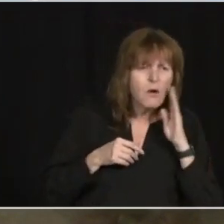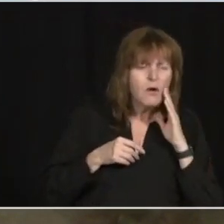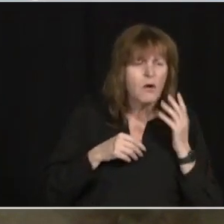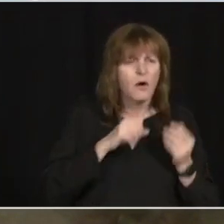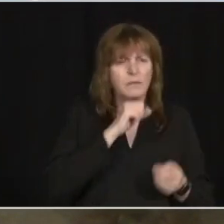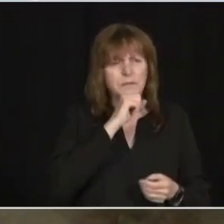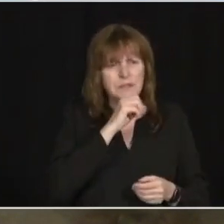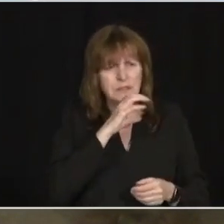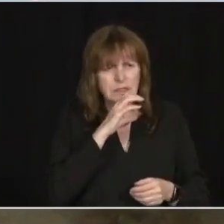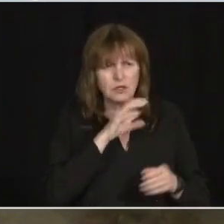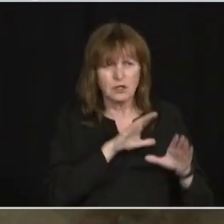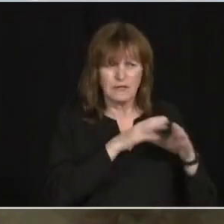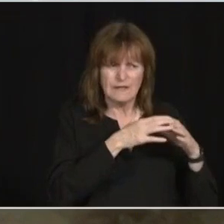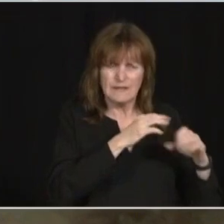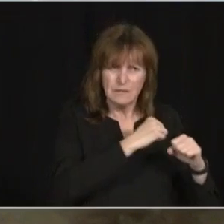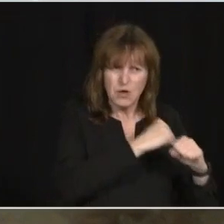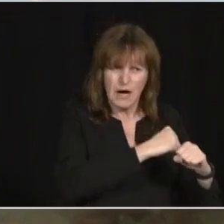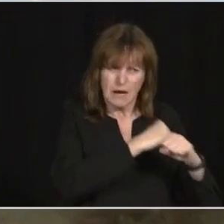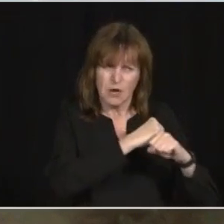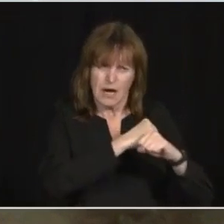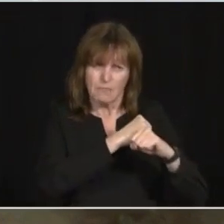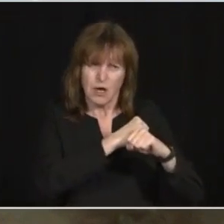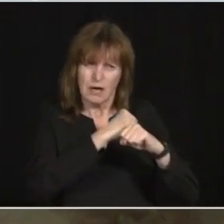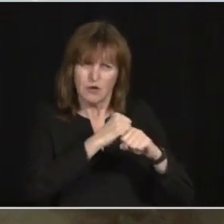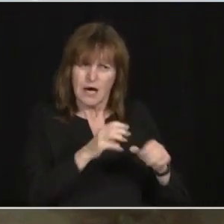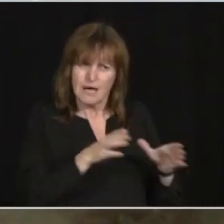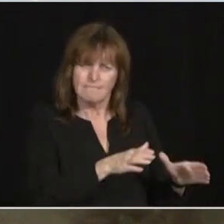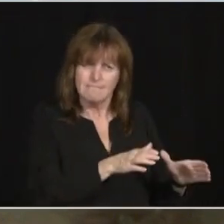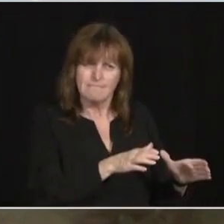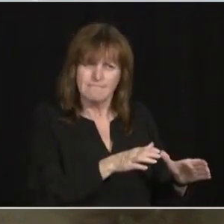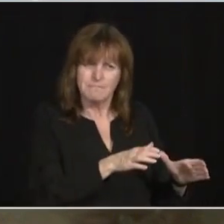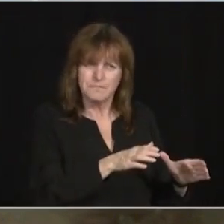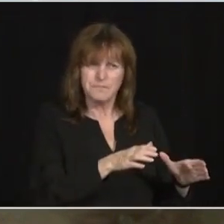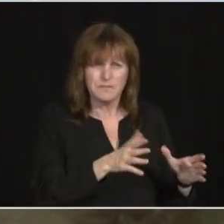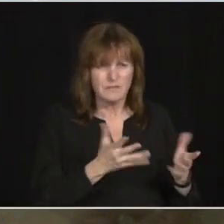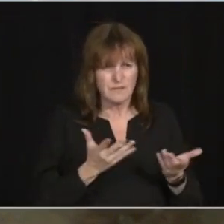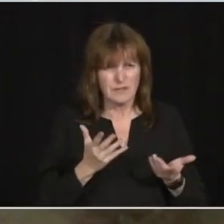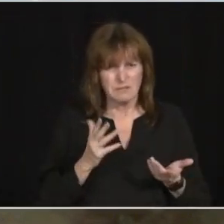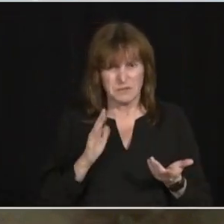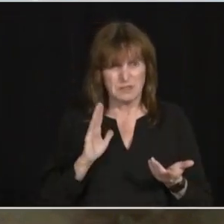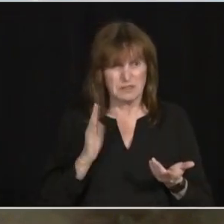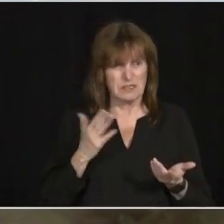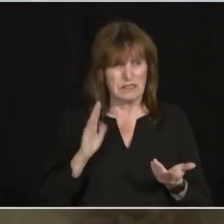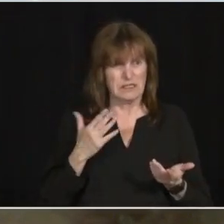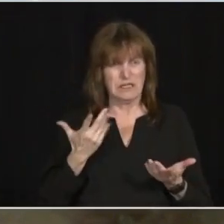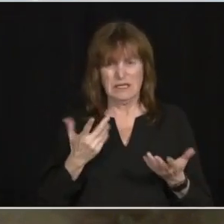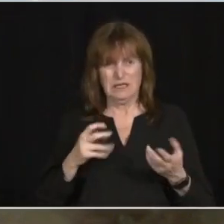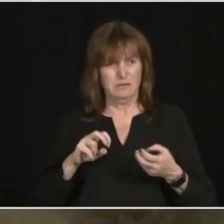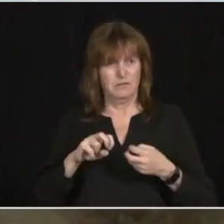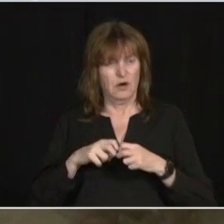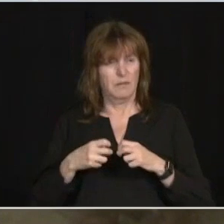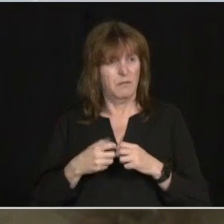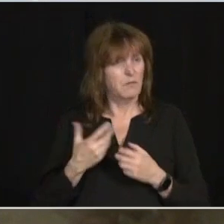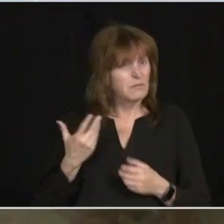seems there's a major crack in the plan because agency workers are still allowed to go to multiple homes.